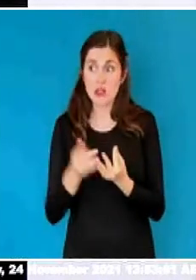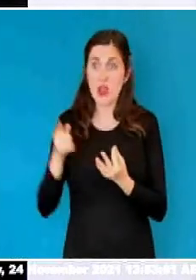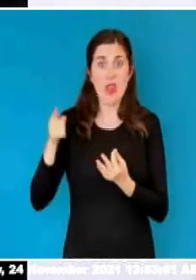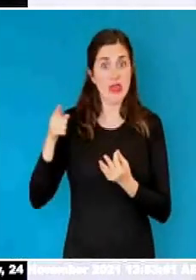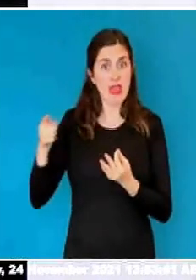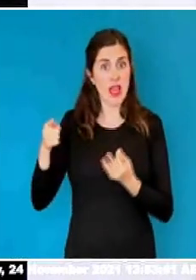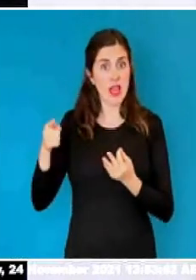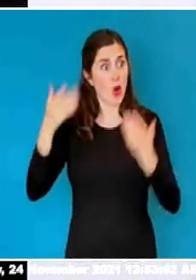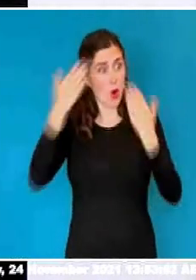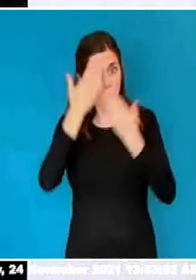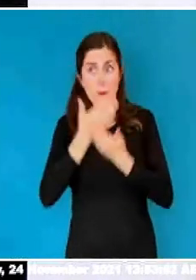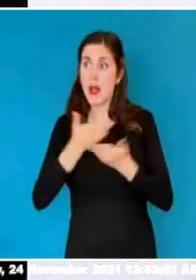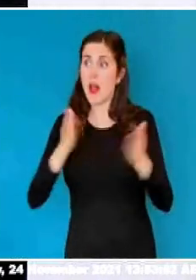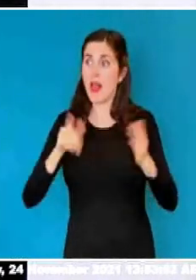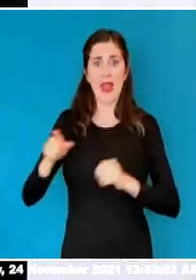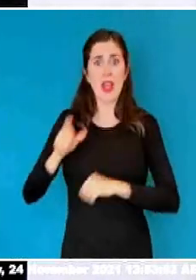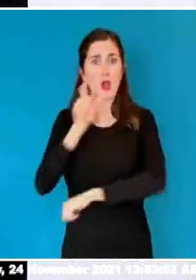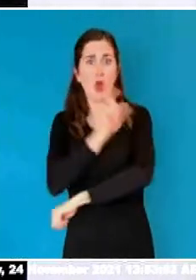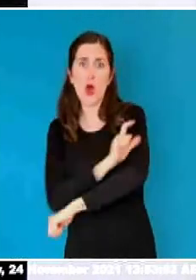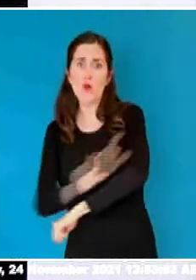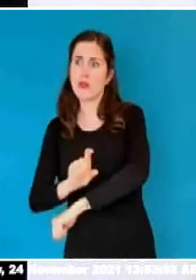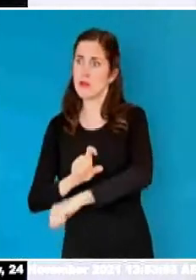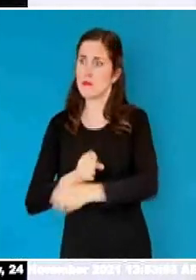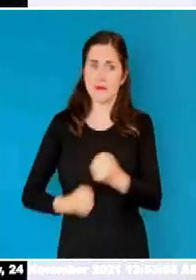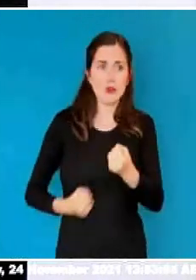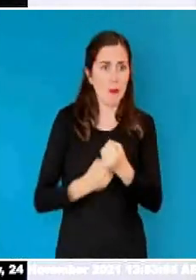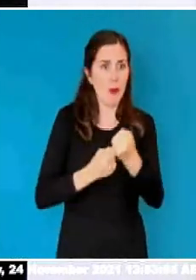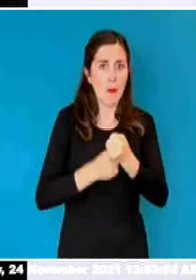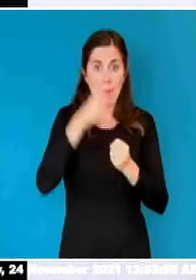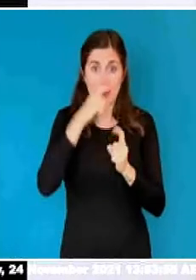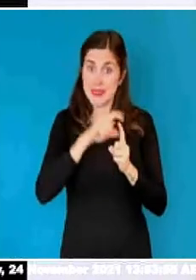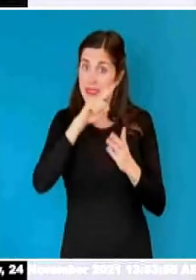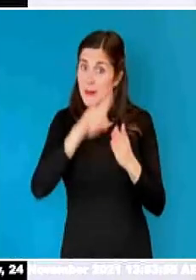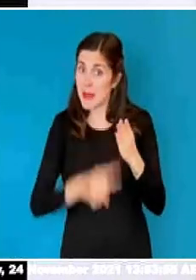the capacity to support people with disability in the workplace.